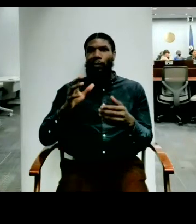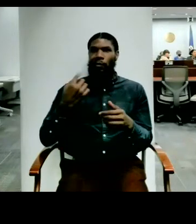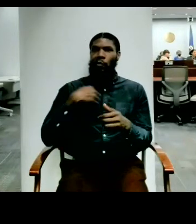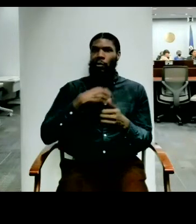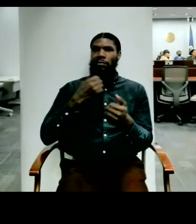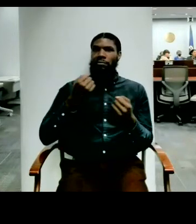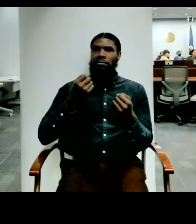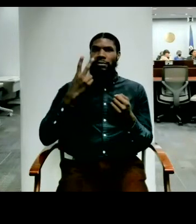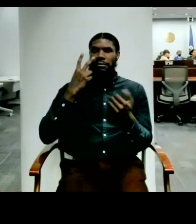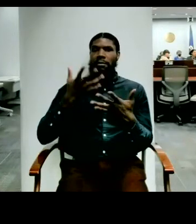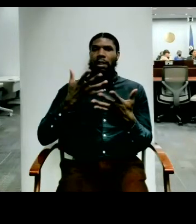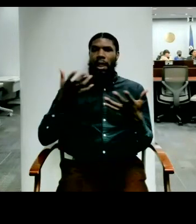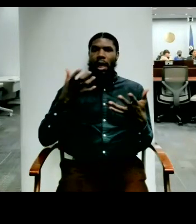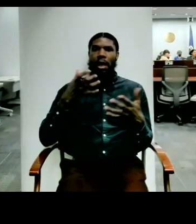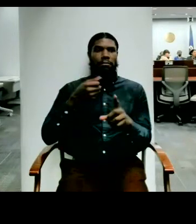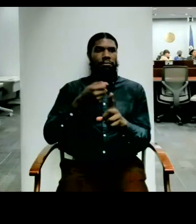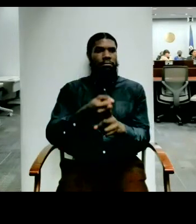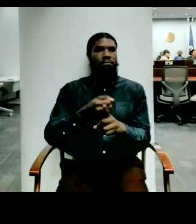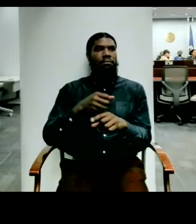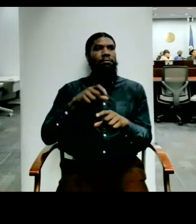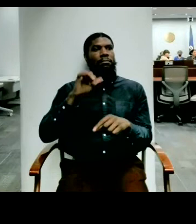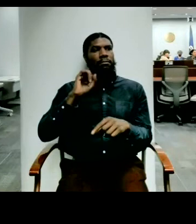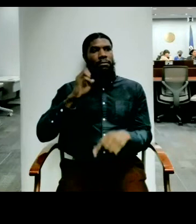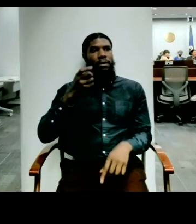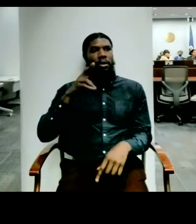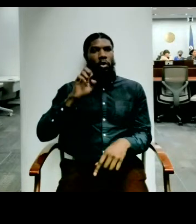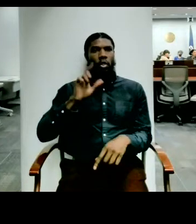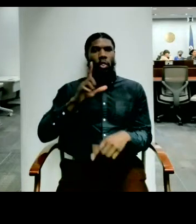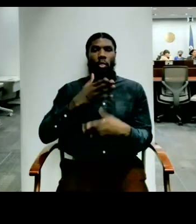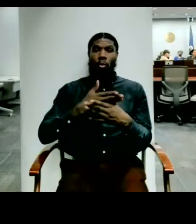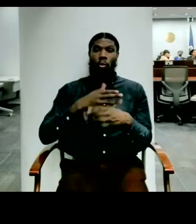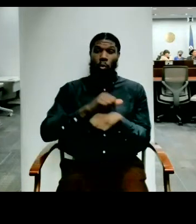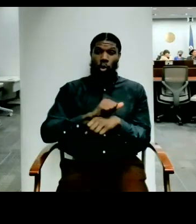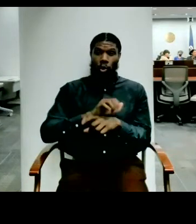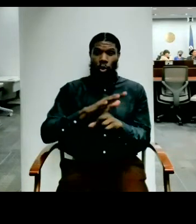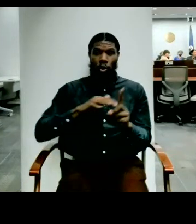sexual harassment at the workplace, we see affecting retaliation, if you have a complaint,